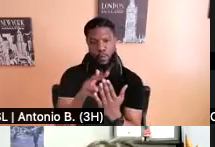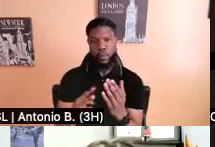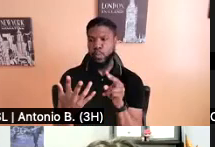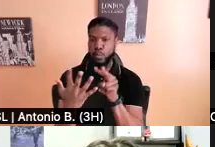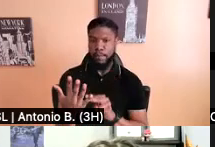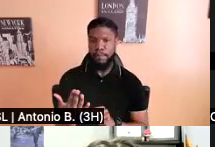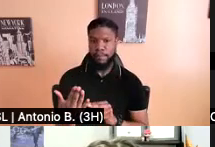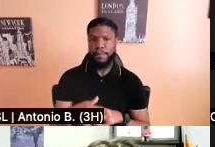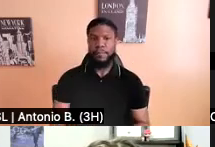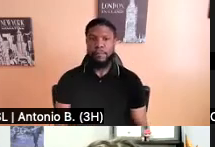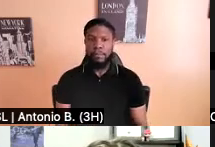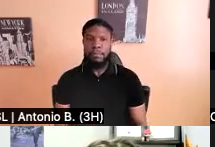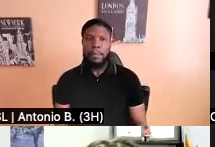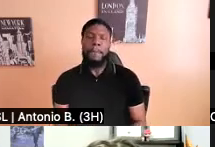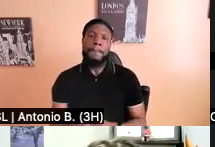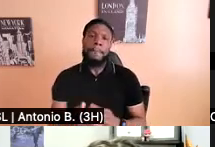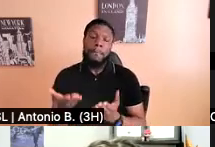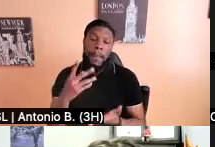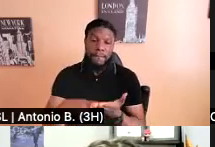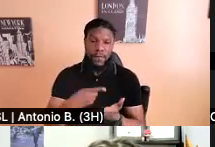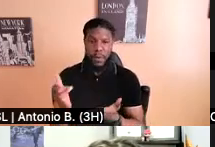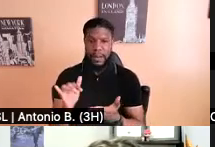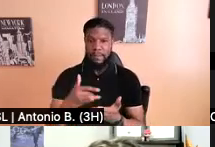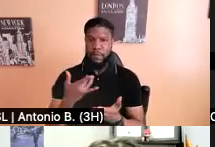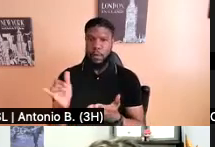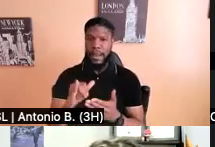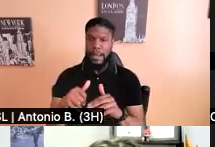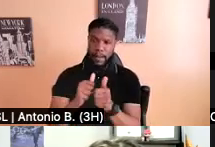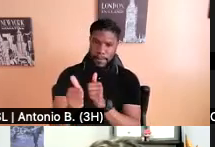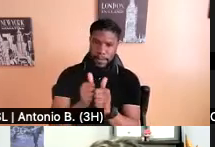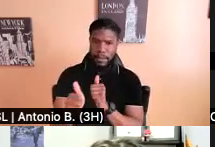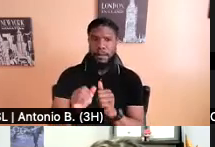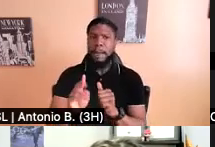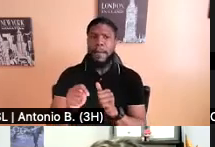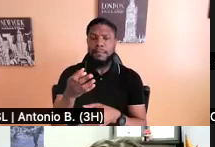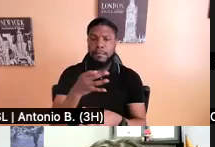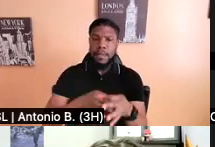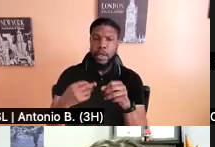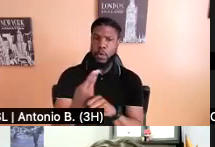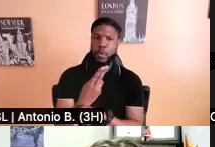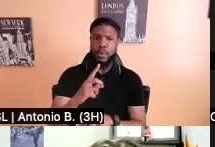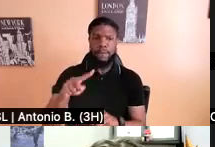with an instructors' comments by owning their comments through the use of first person. Using